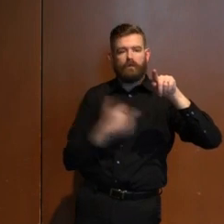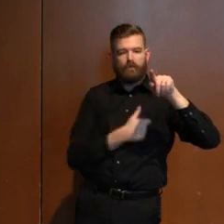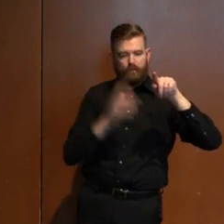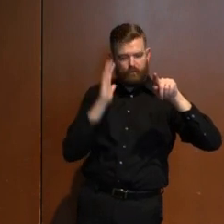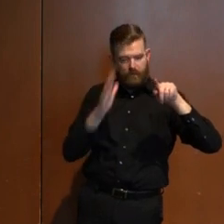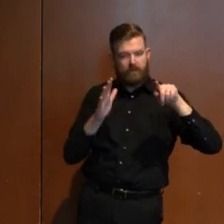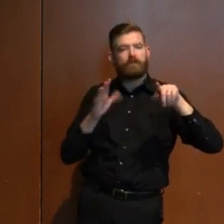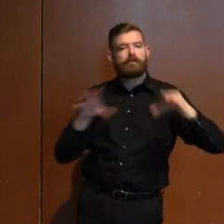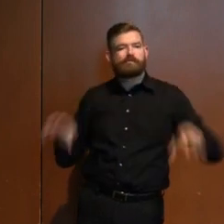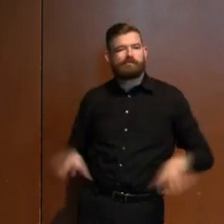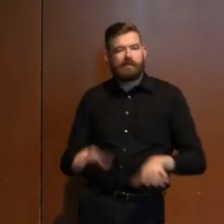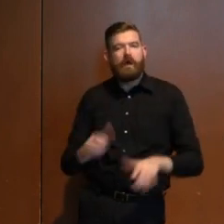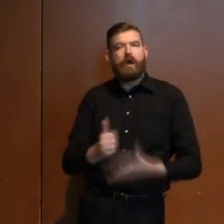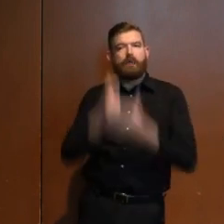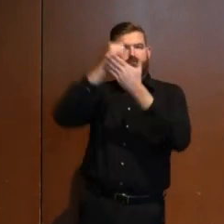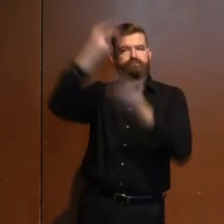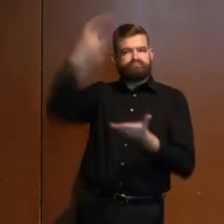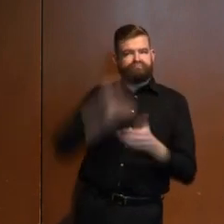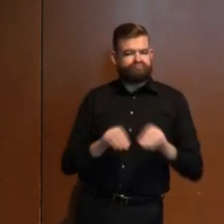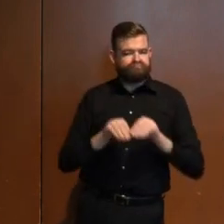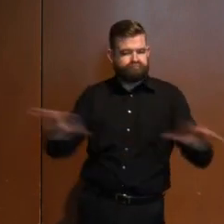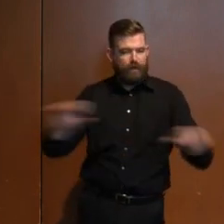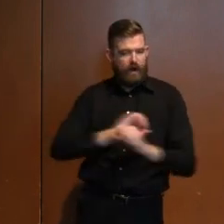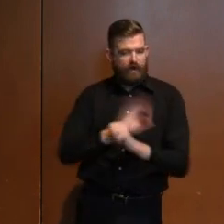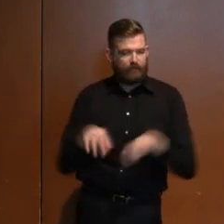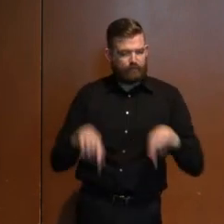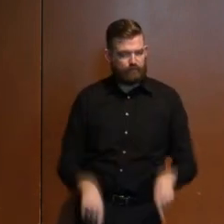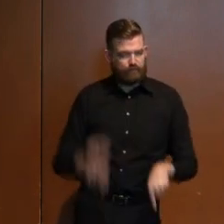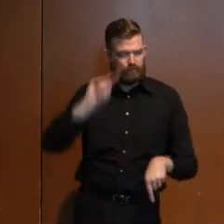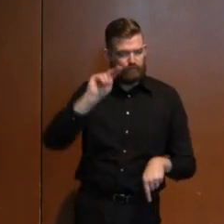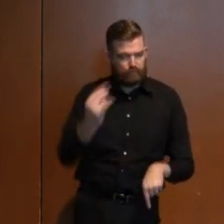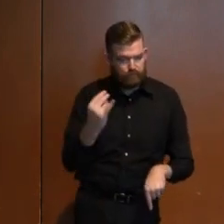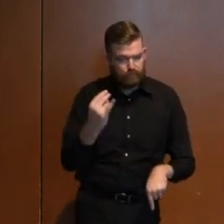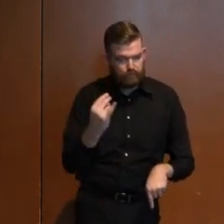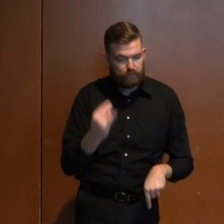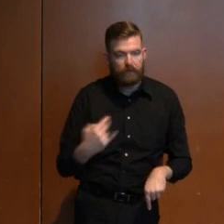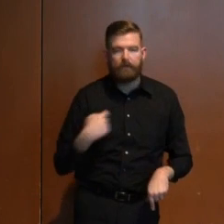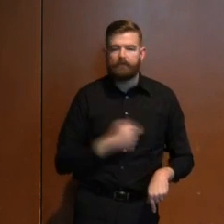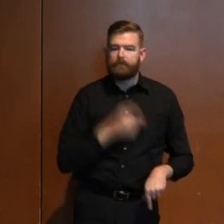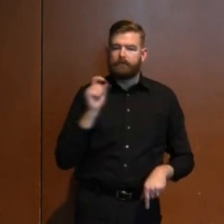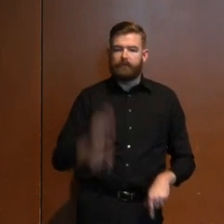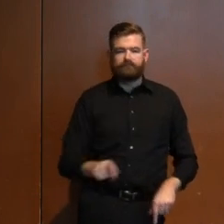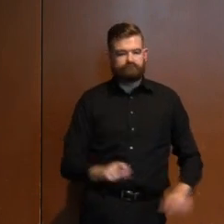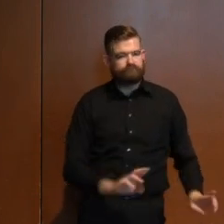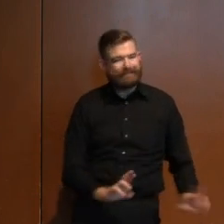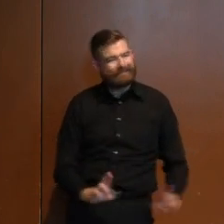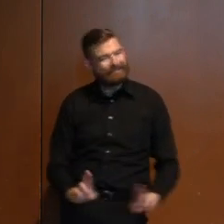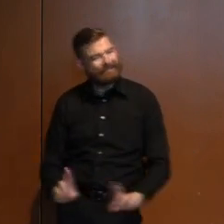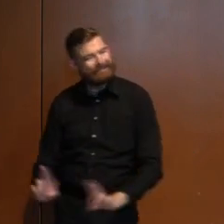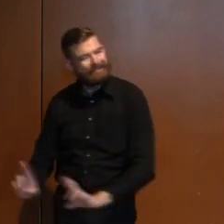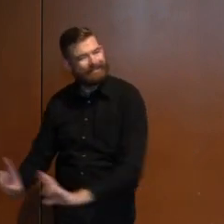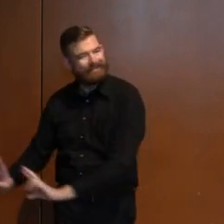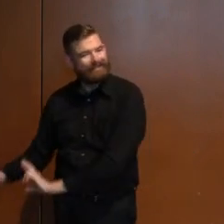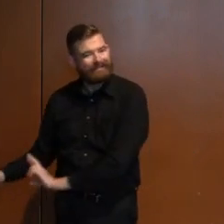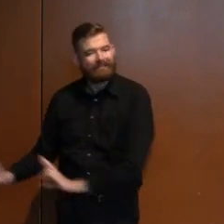YORK, I THINK WE CAN EXPECT BOURGON, ESEXX WILL FOLLOW. BUT AS THE GOVERNOR HAS SHARED, WE MUST BE PREPARED.